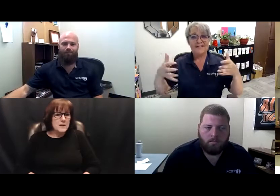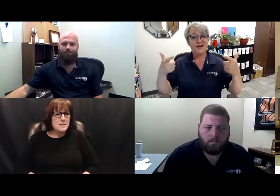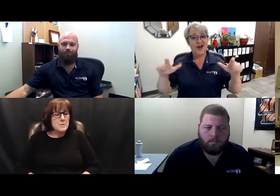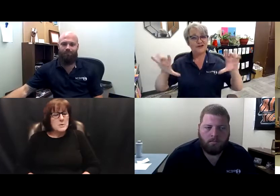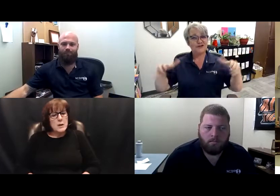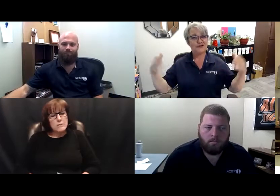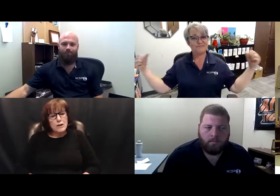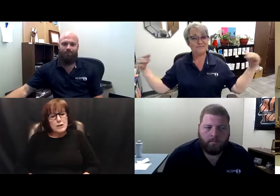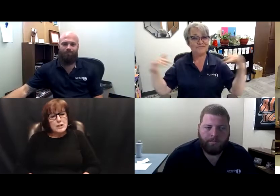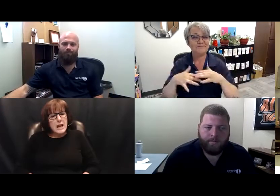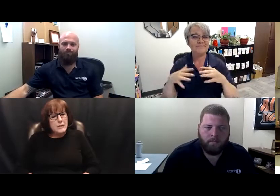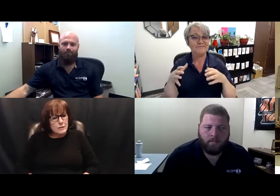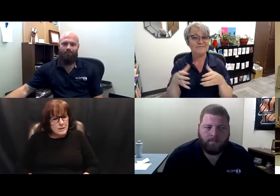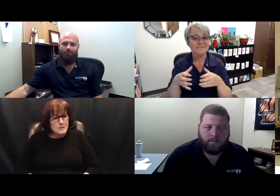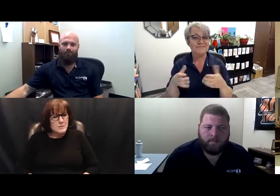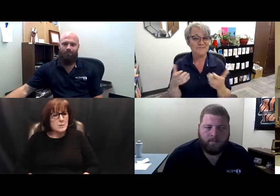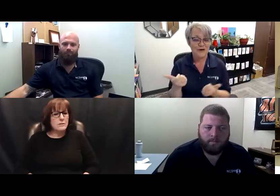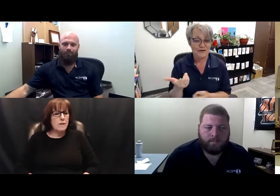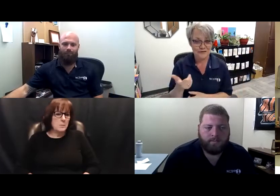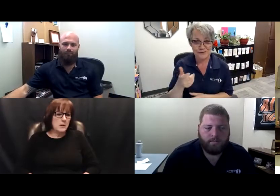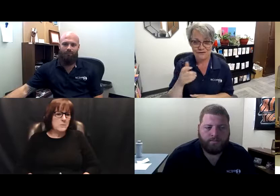sometimes we have large gatherings with family